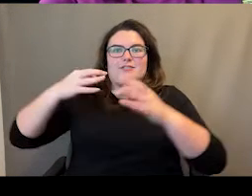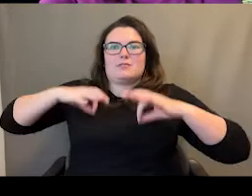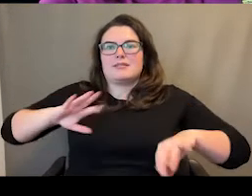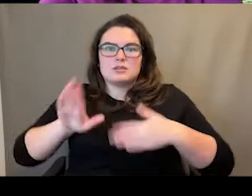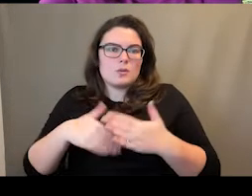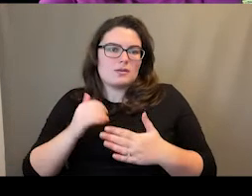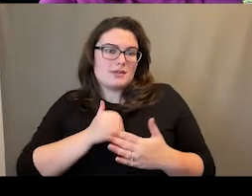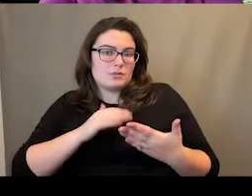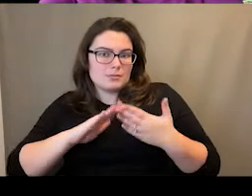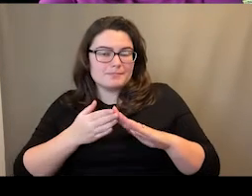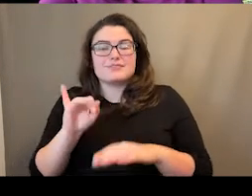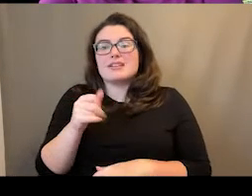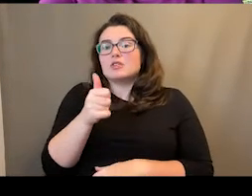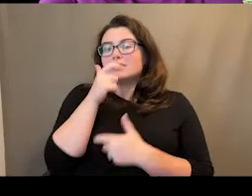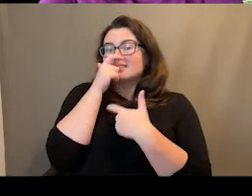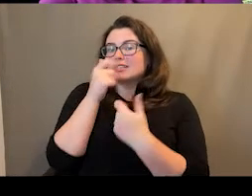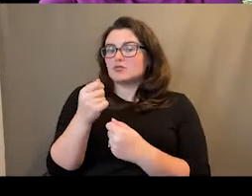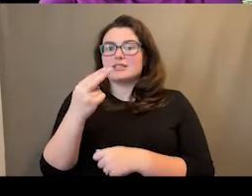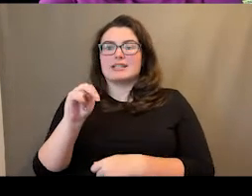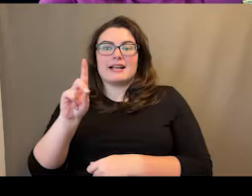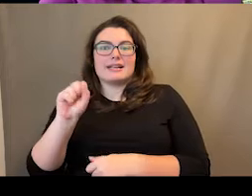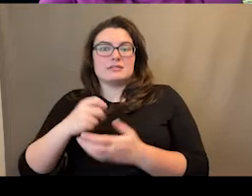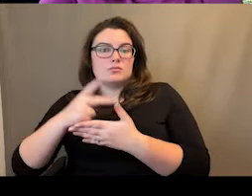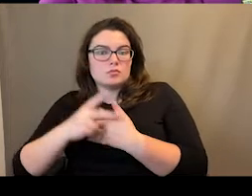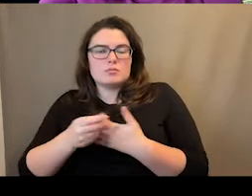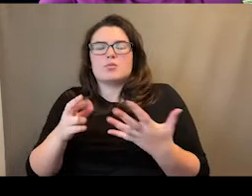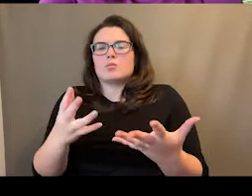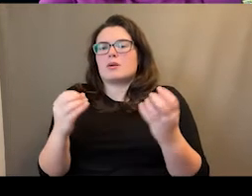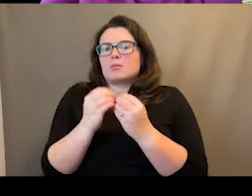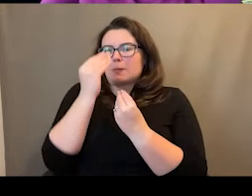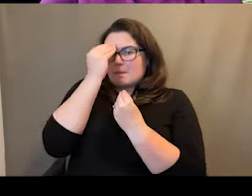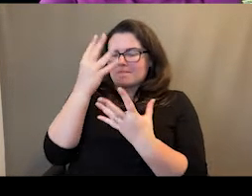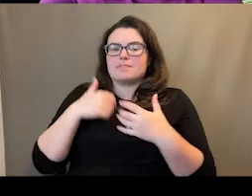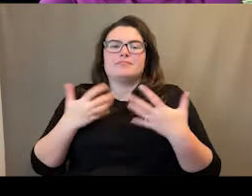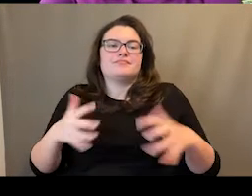interested in the hands program or getting more information, I put the website here or you can just do